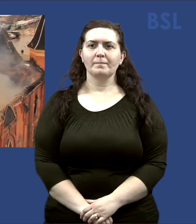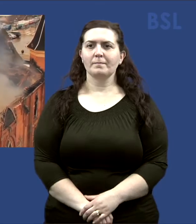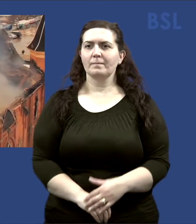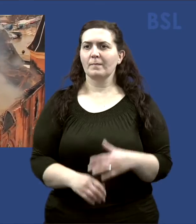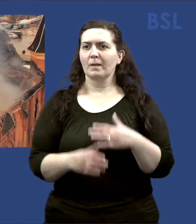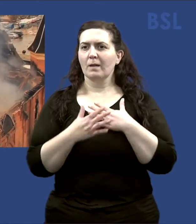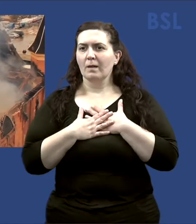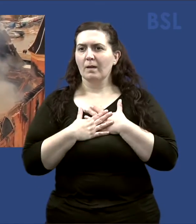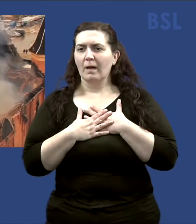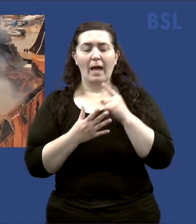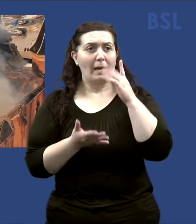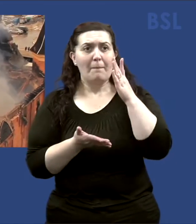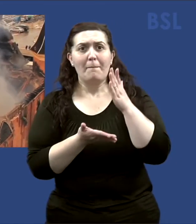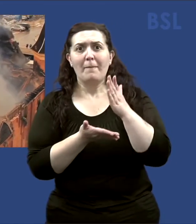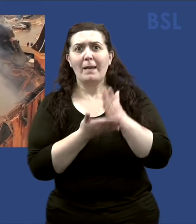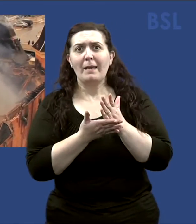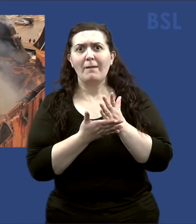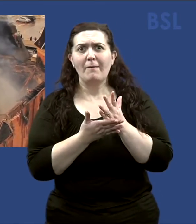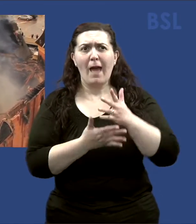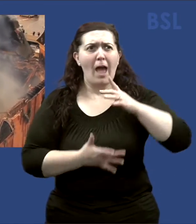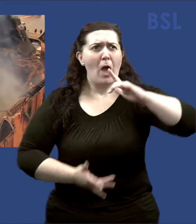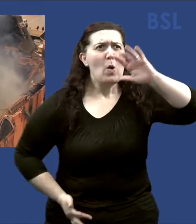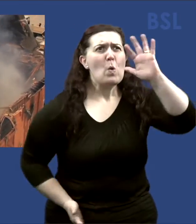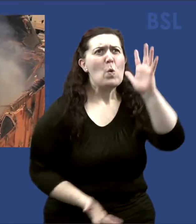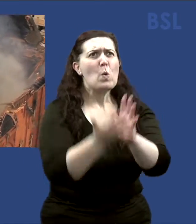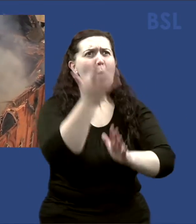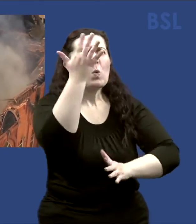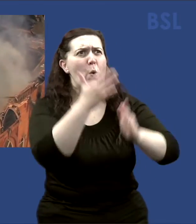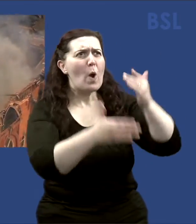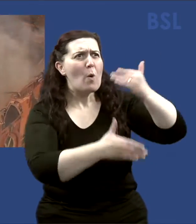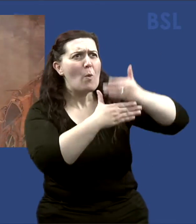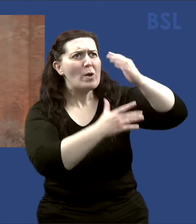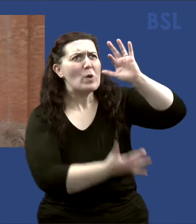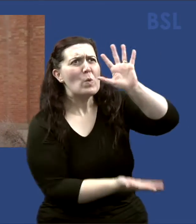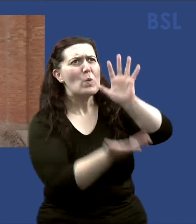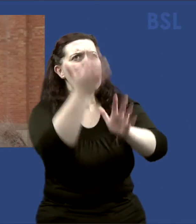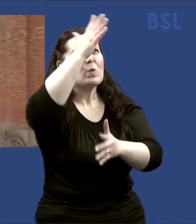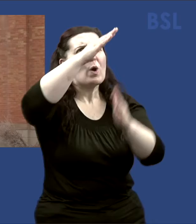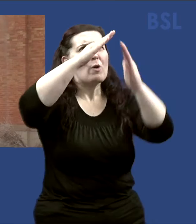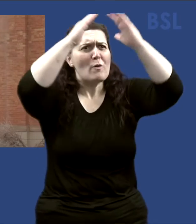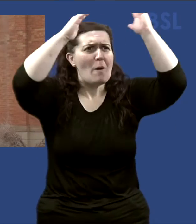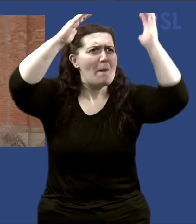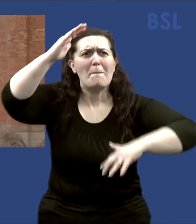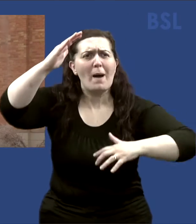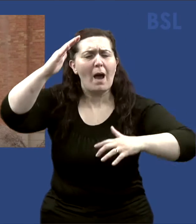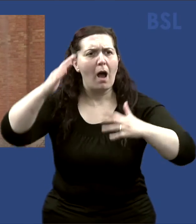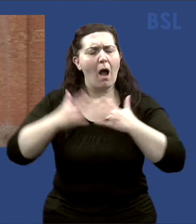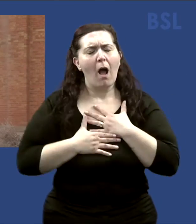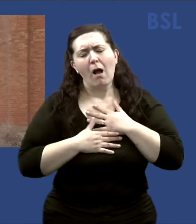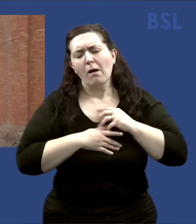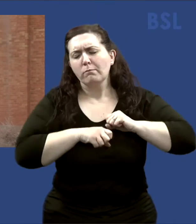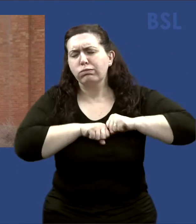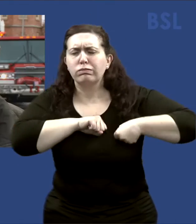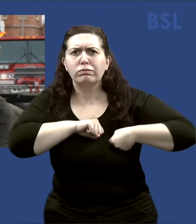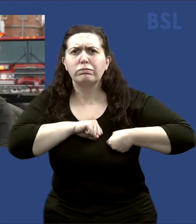"Oh my, I could hardly believe it! The flames coming out of the window and the roof collapsed.